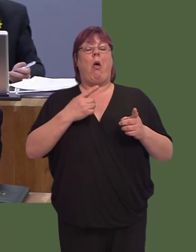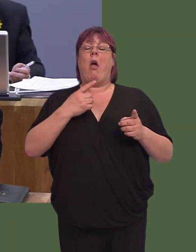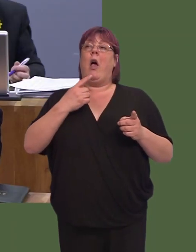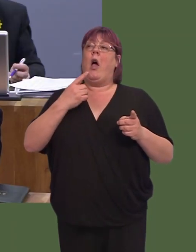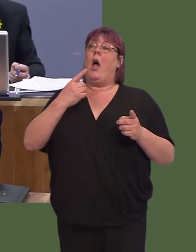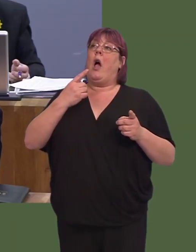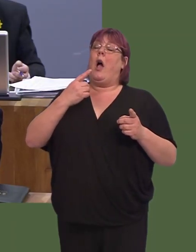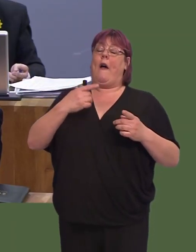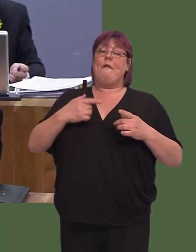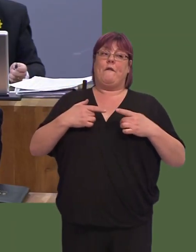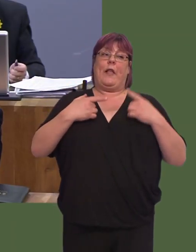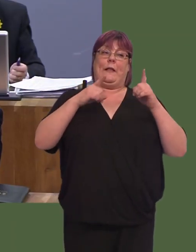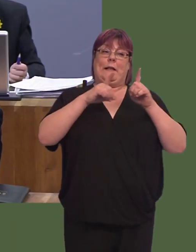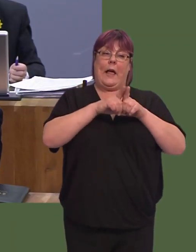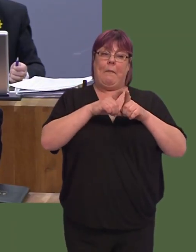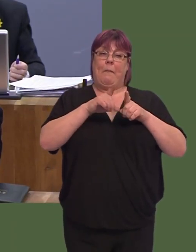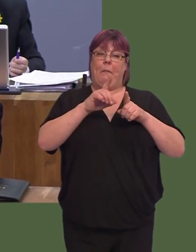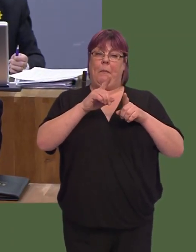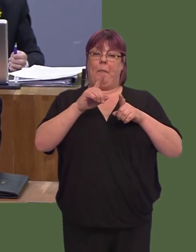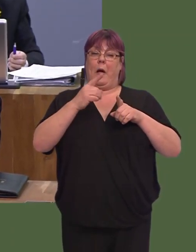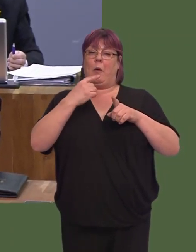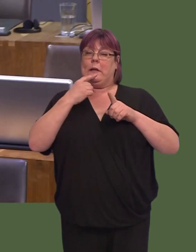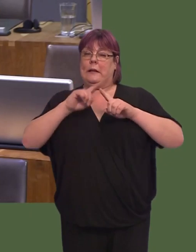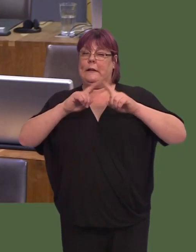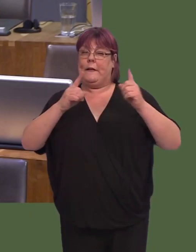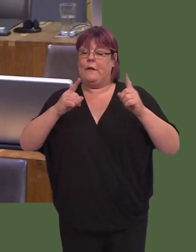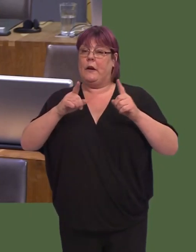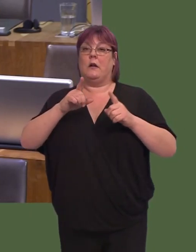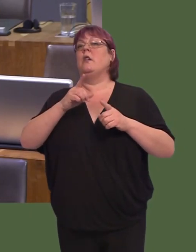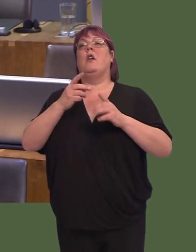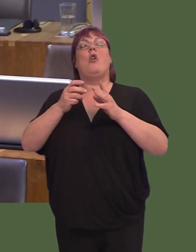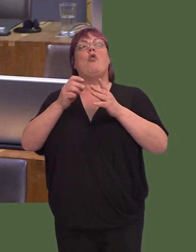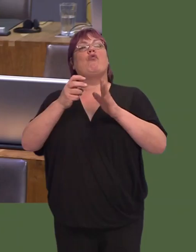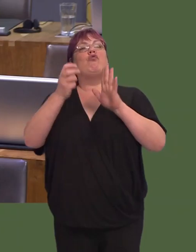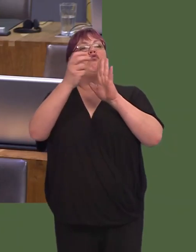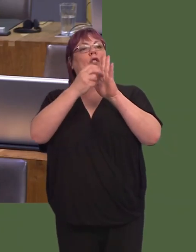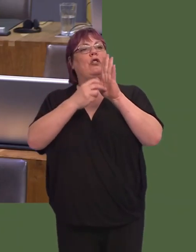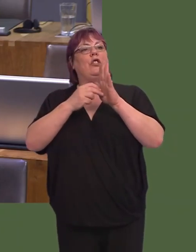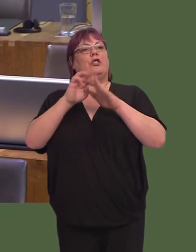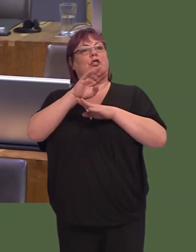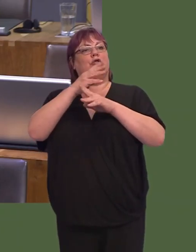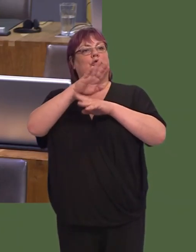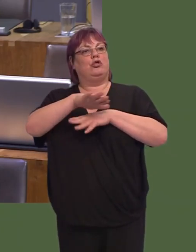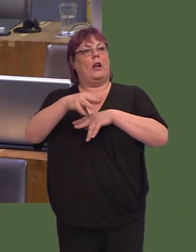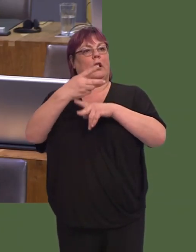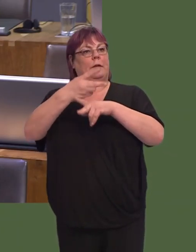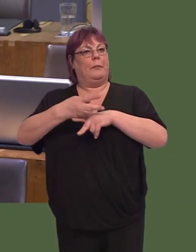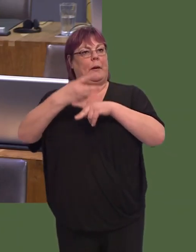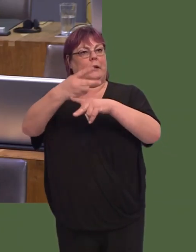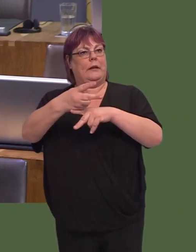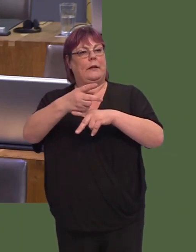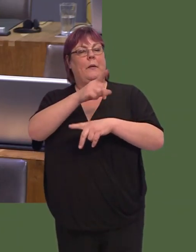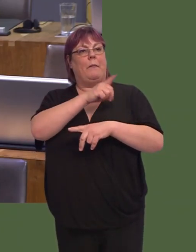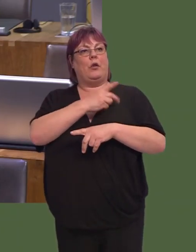Only registered child minders are currently eligible to receive funding as part of the offer because legislation for 2010, actually, states that the person looking after a child